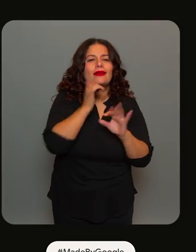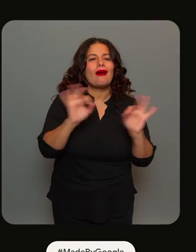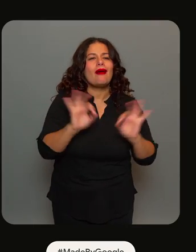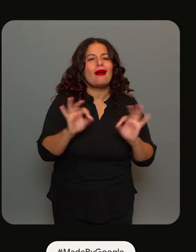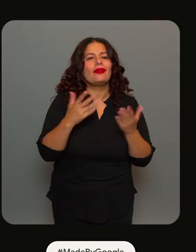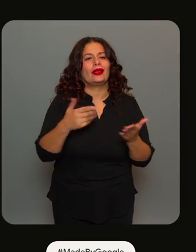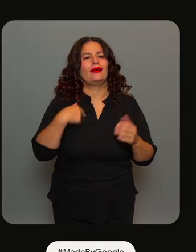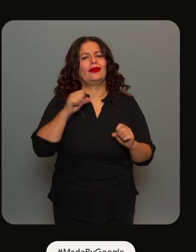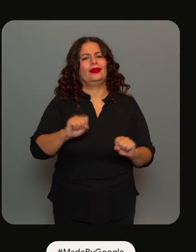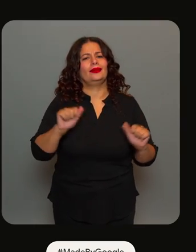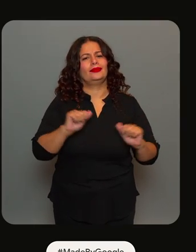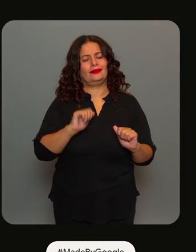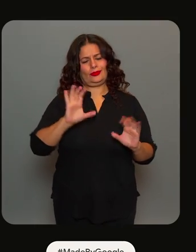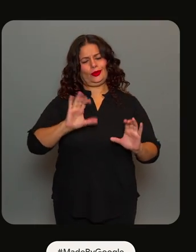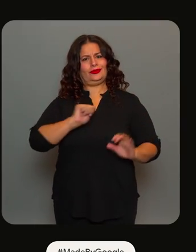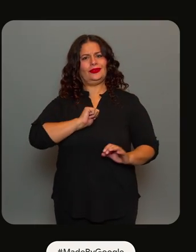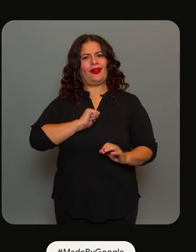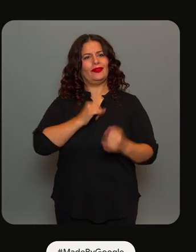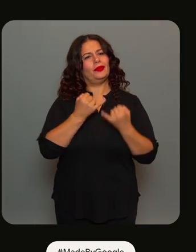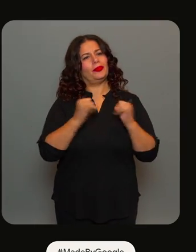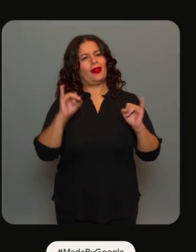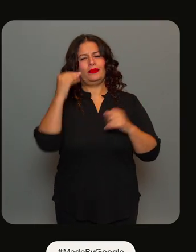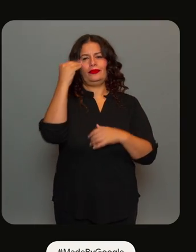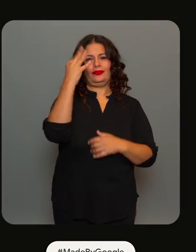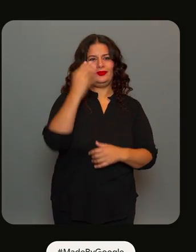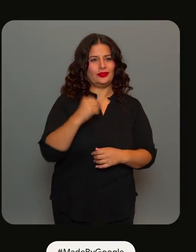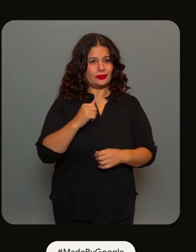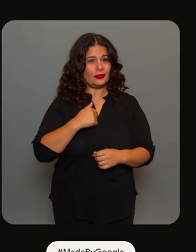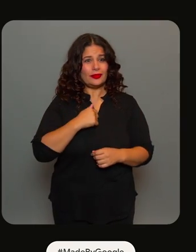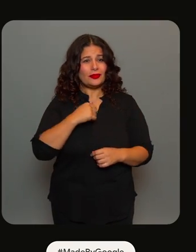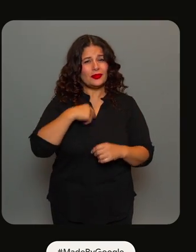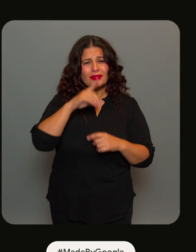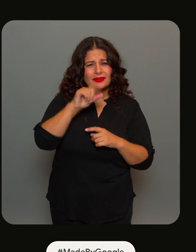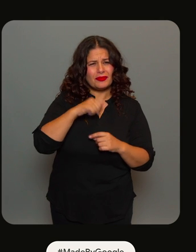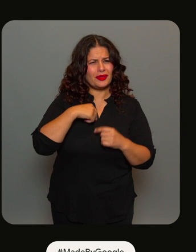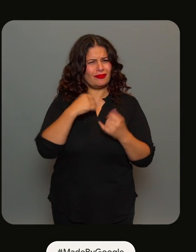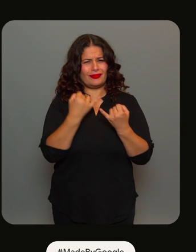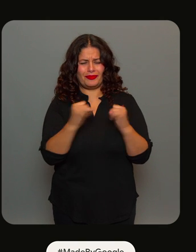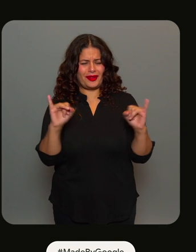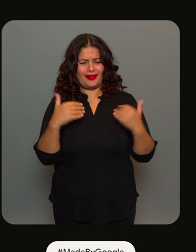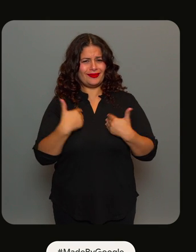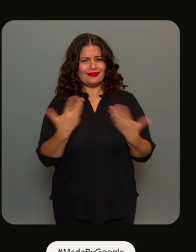that independence that we as disabled people crave.